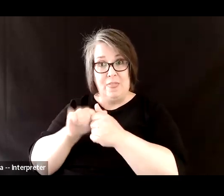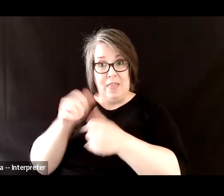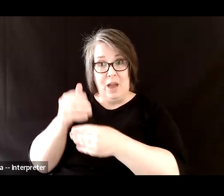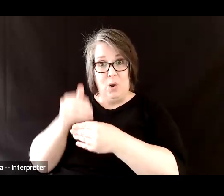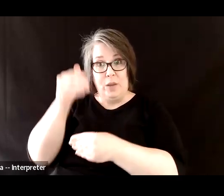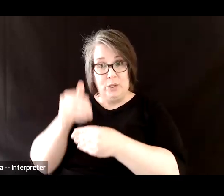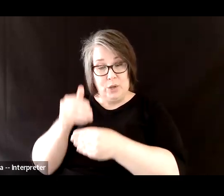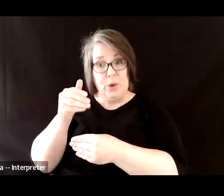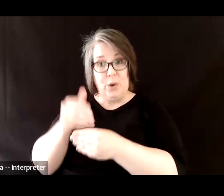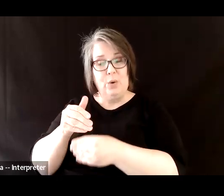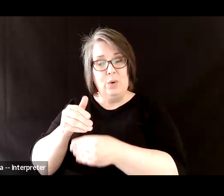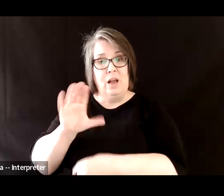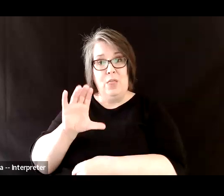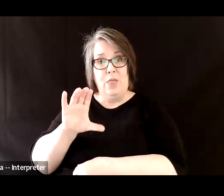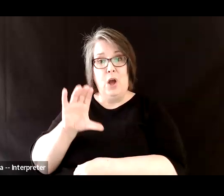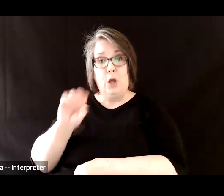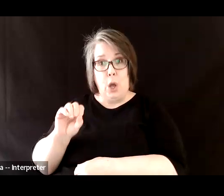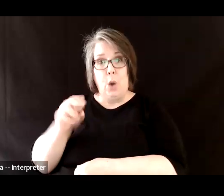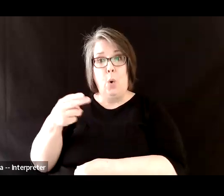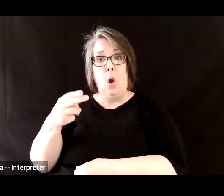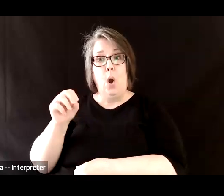something that those Kabbalists are going to be helping you